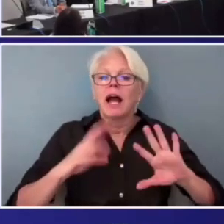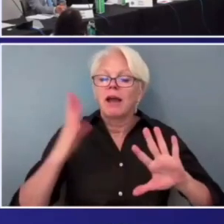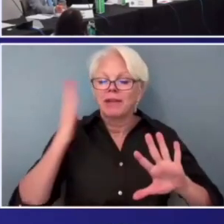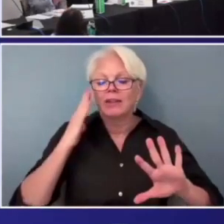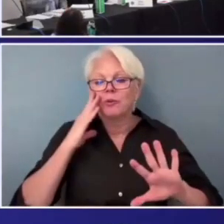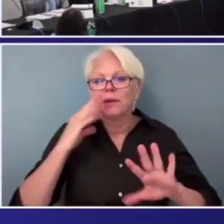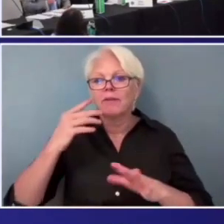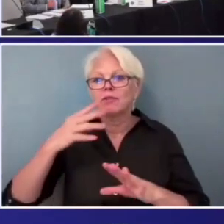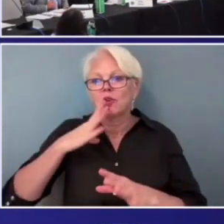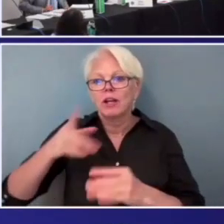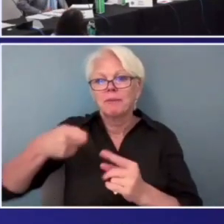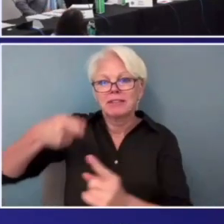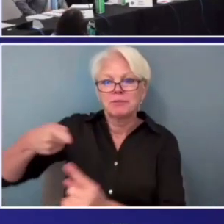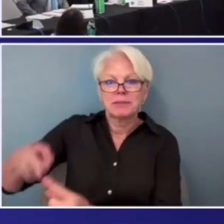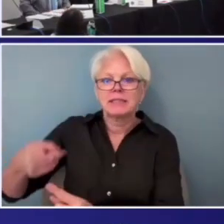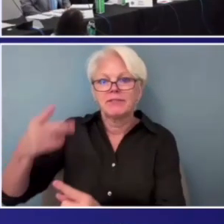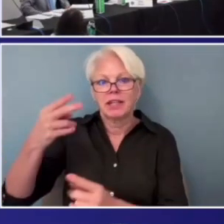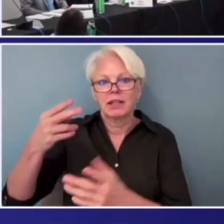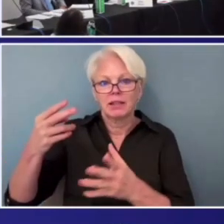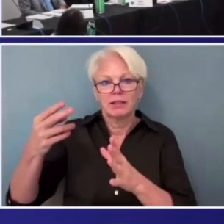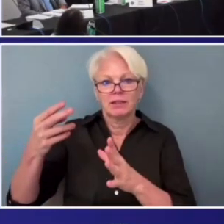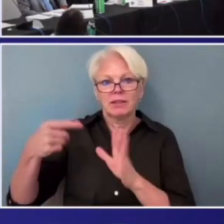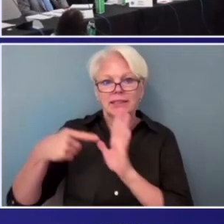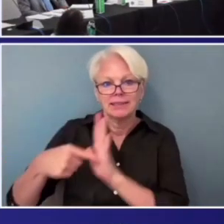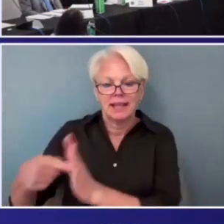in order to get concrete answers. Totally appreciate that.